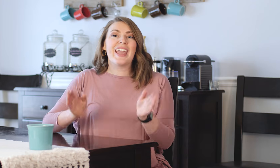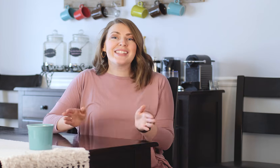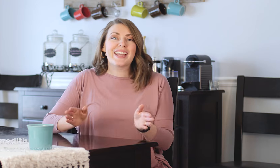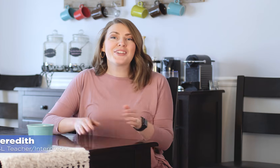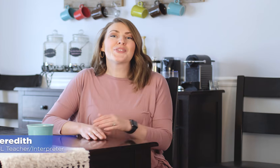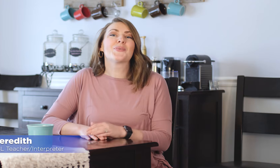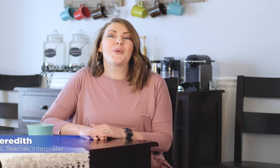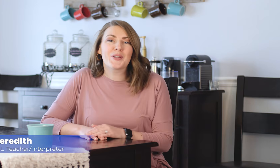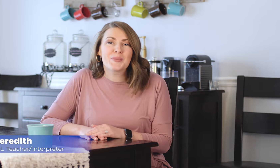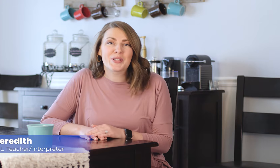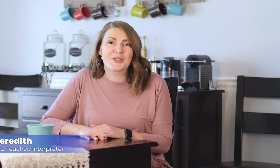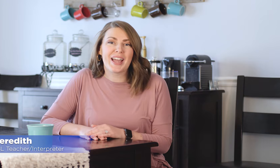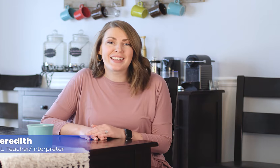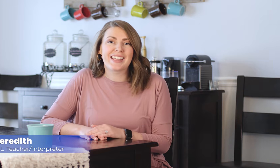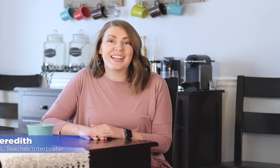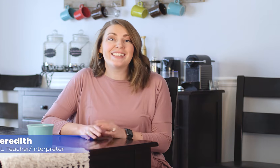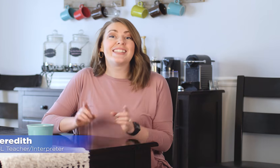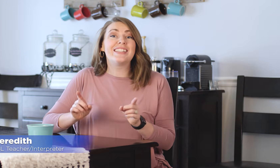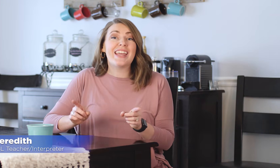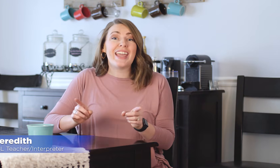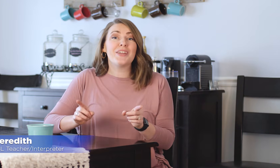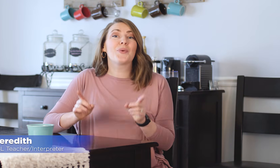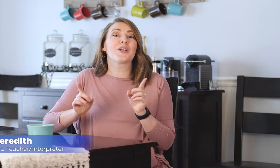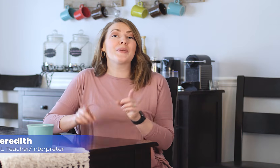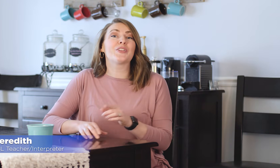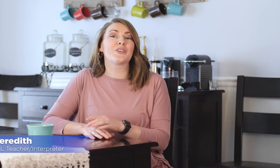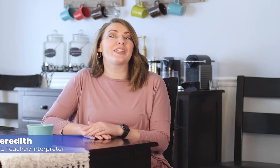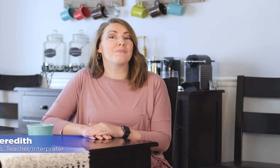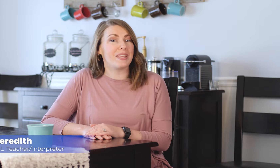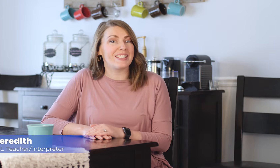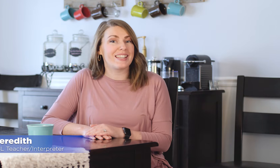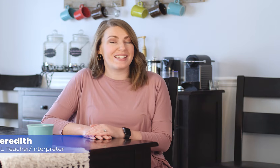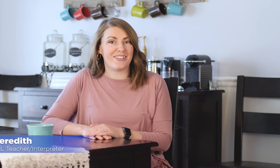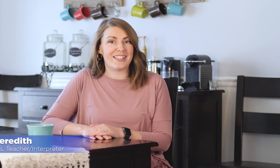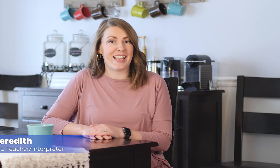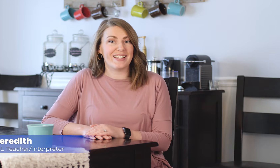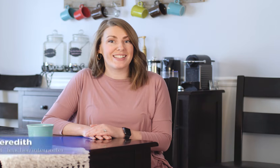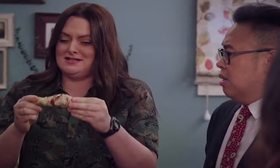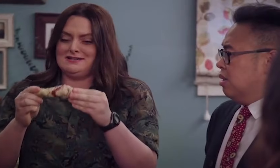Hey signers! Welcome to Learn How to Sign. Today we're going to be learning meat and dairy signs.